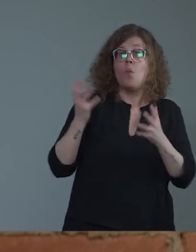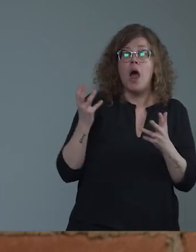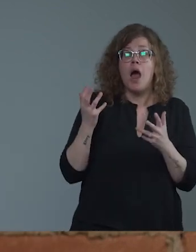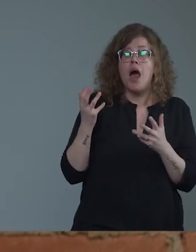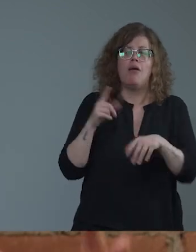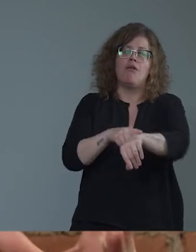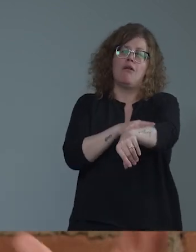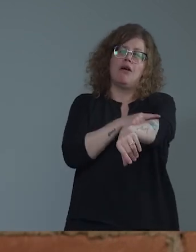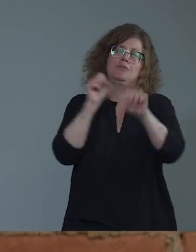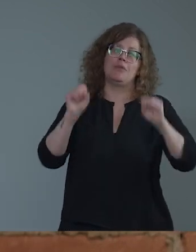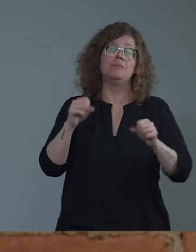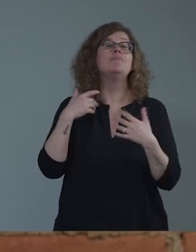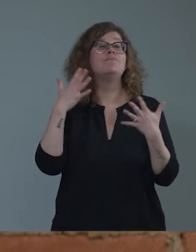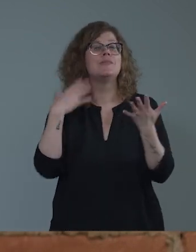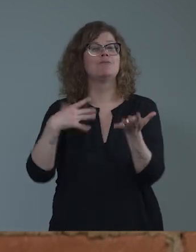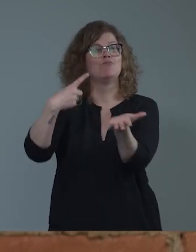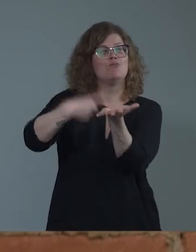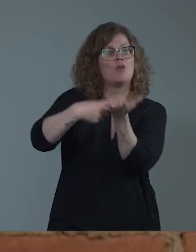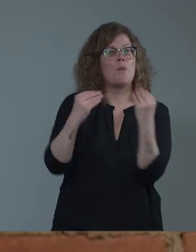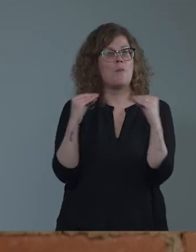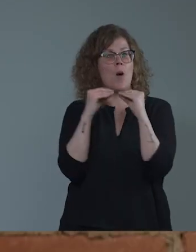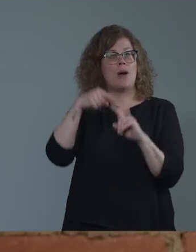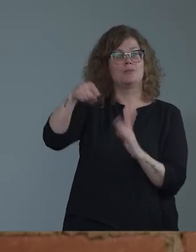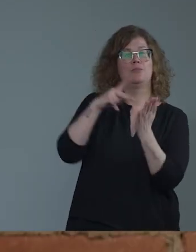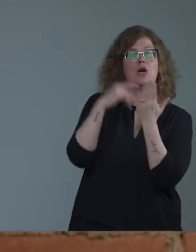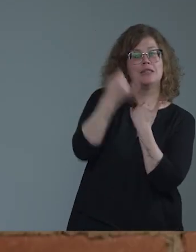all of those things that you put into your stewardship manual. You need to make sure that